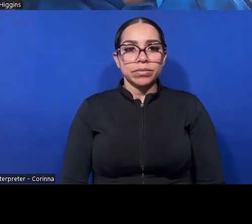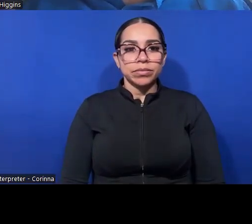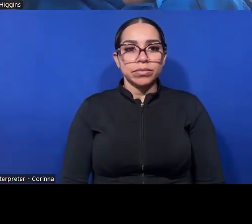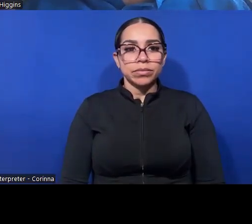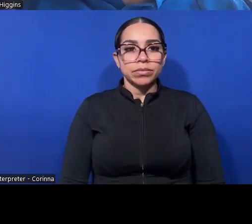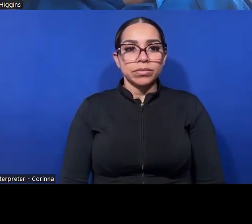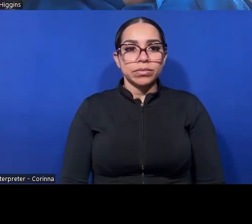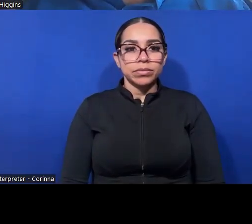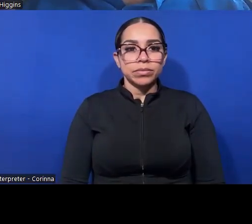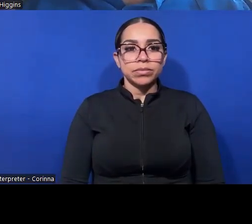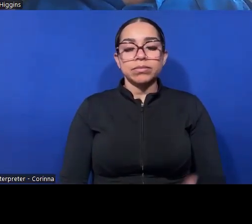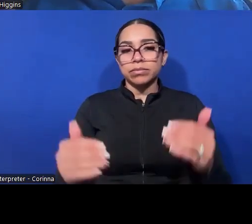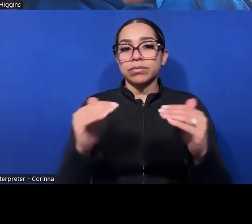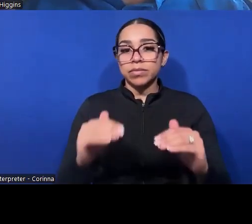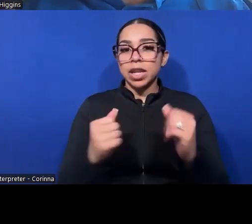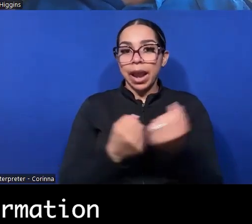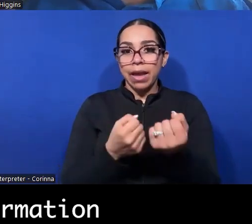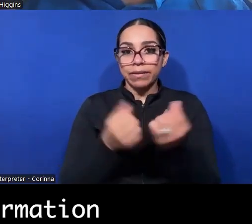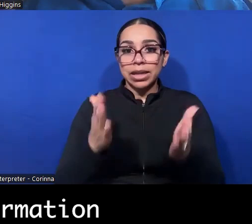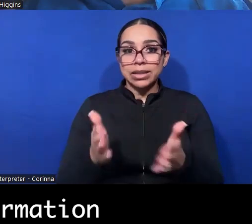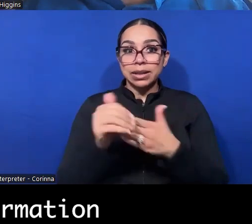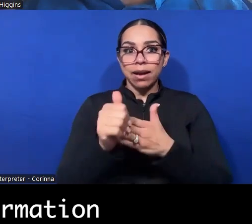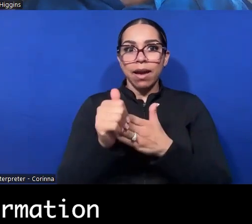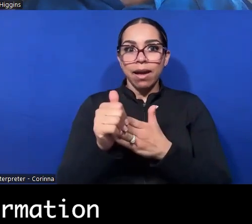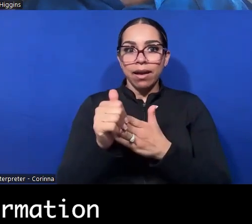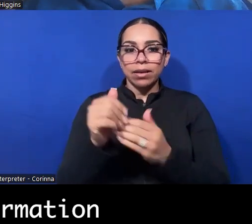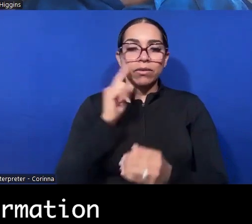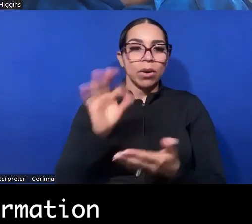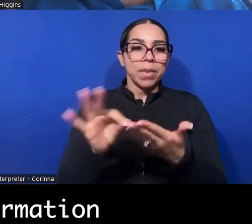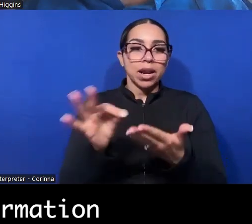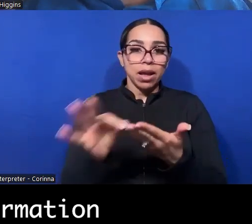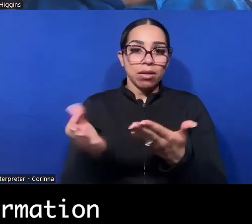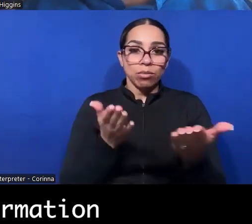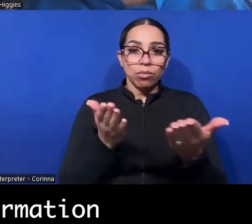There's an advocate's guide to the Medi-Cal program, which will also provide you information about what services